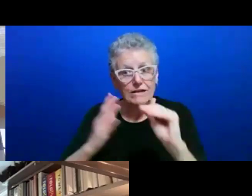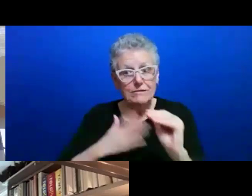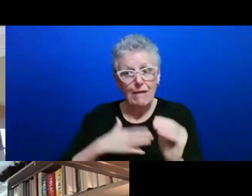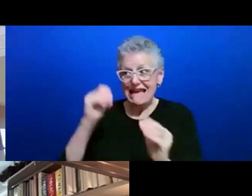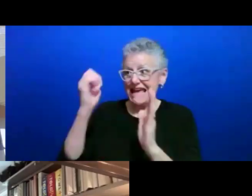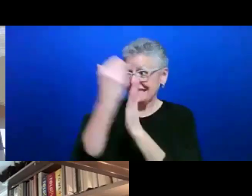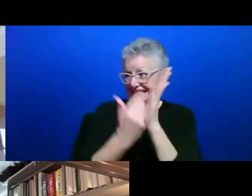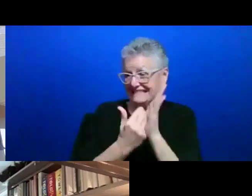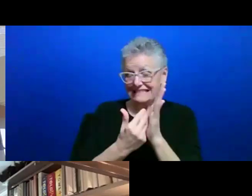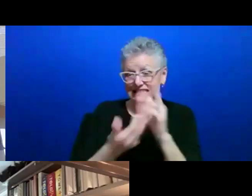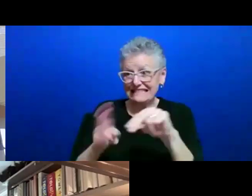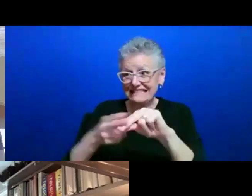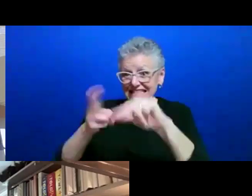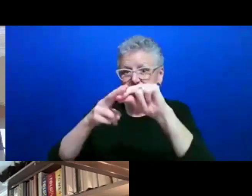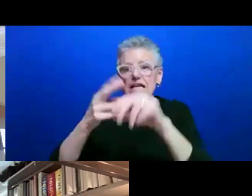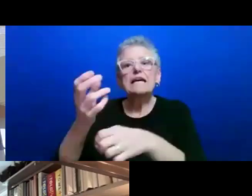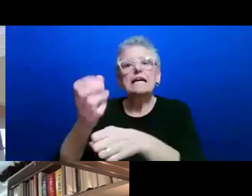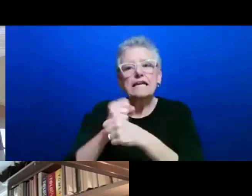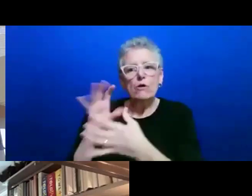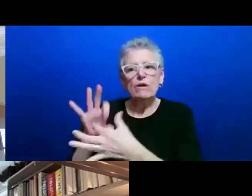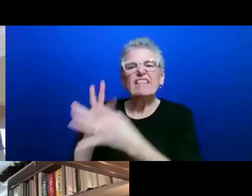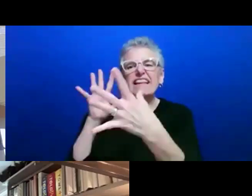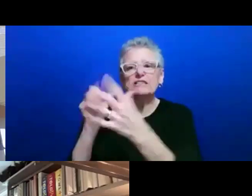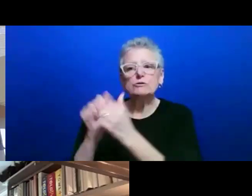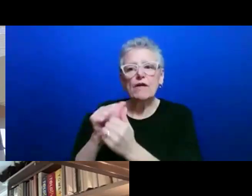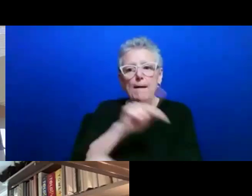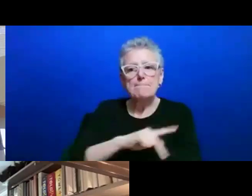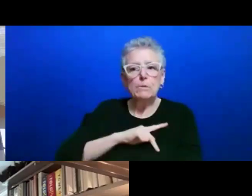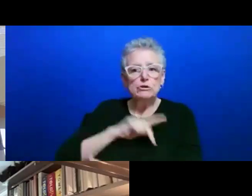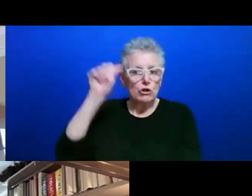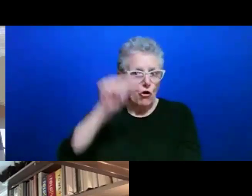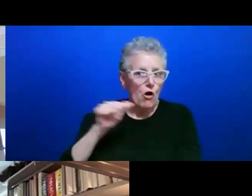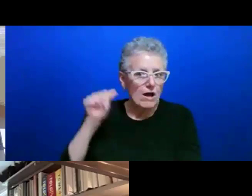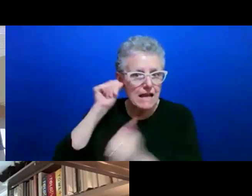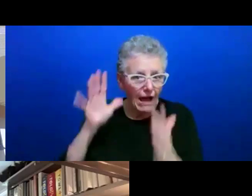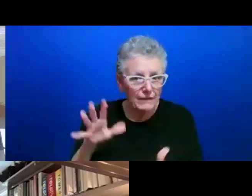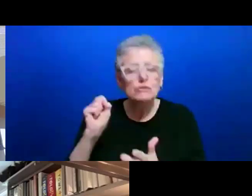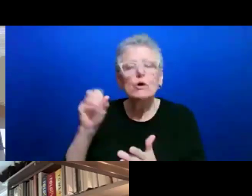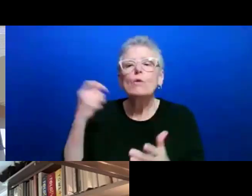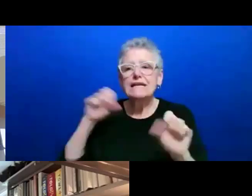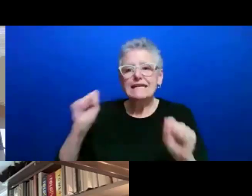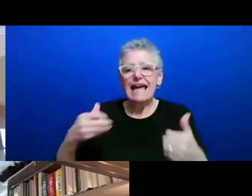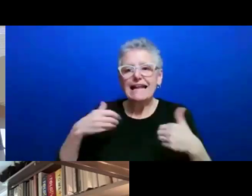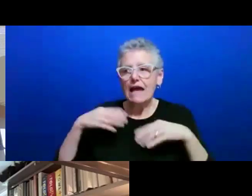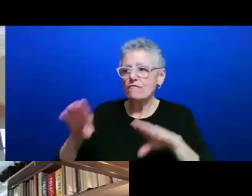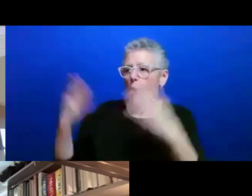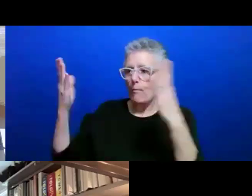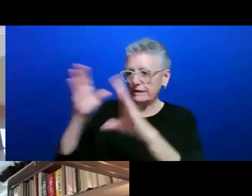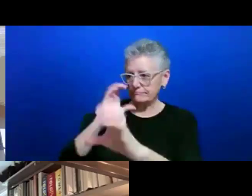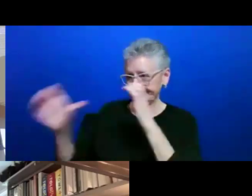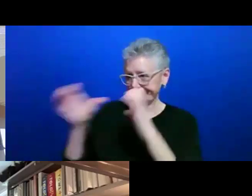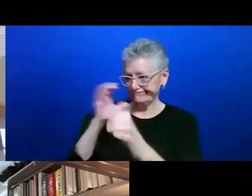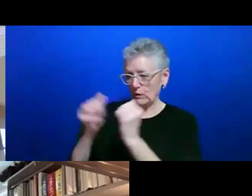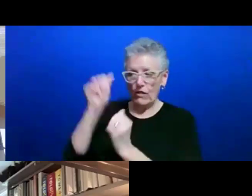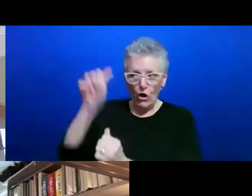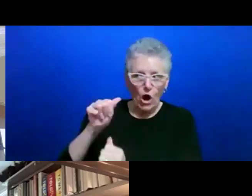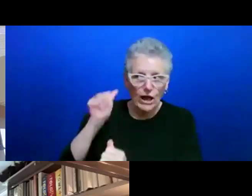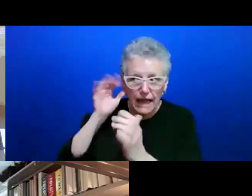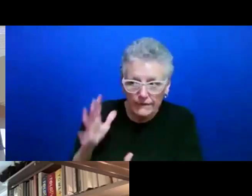is getting that release with their personal audiologist so that we can have that open line of communication. And with two students this year